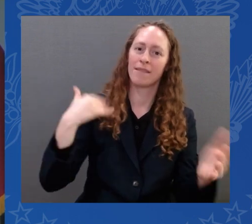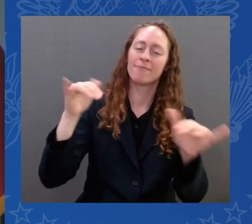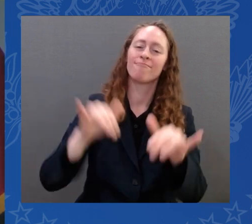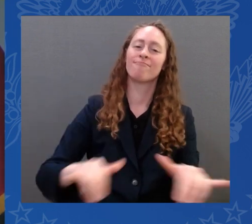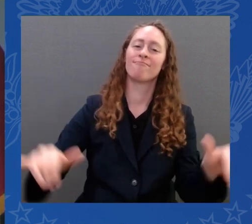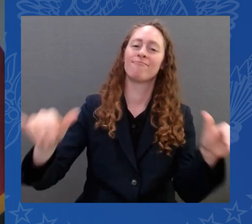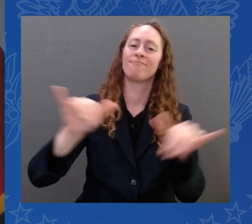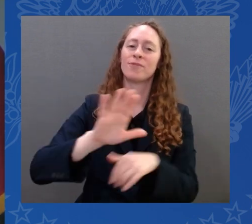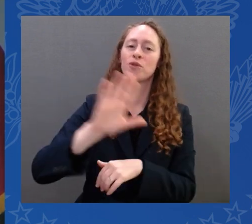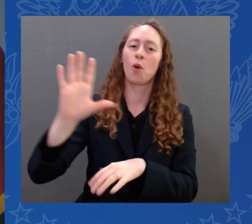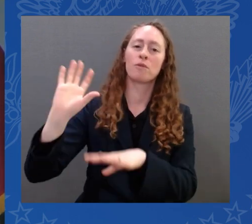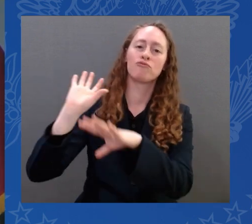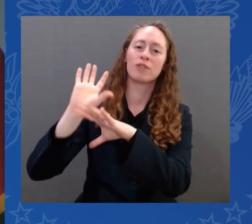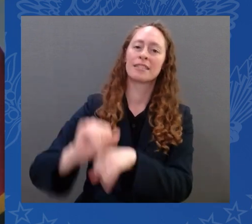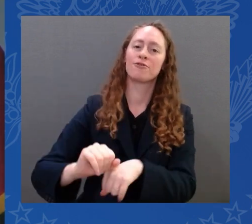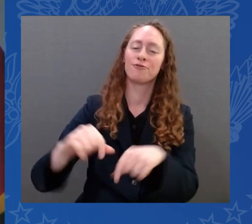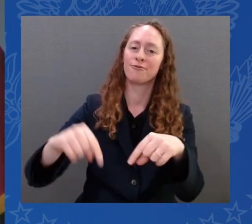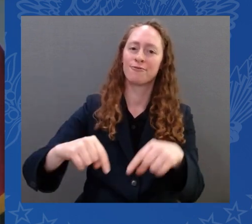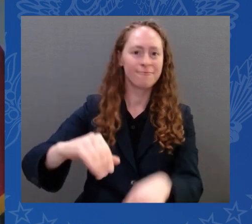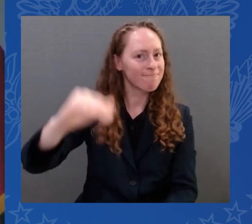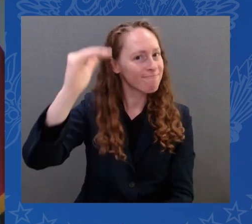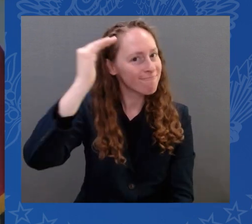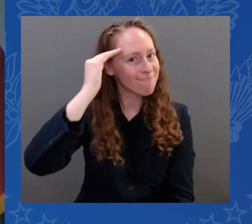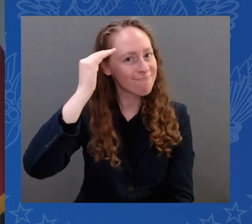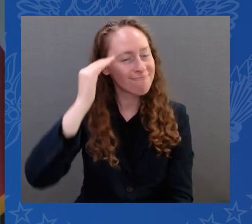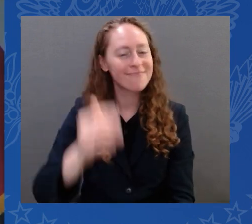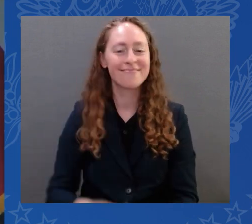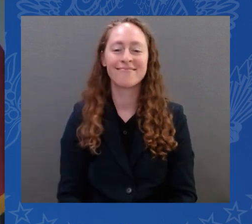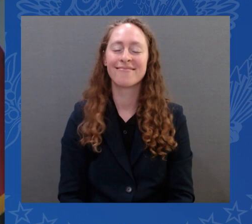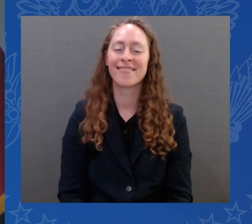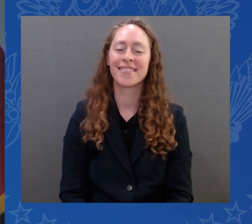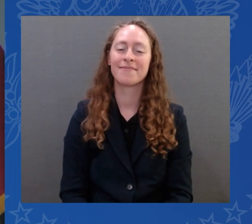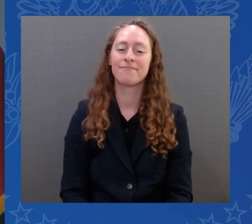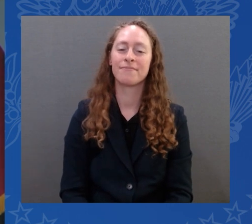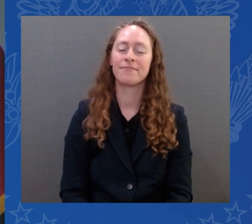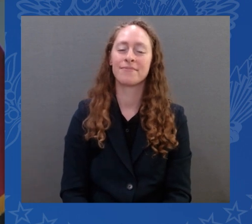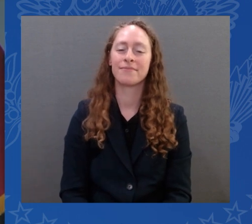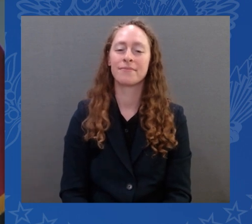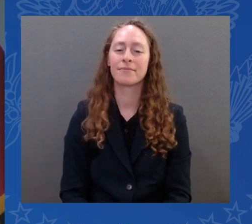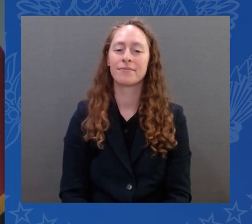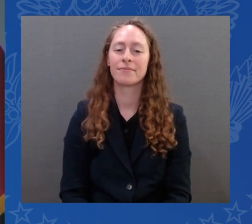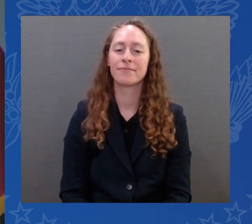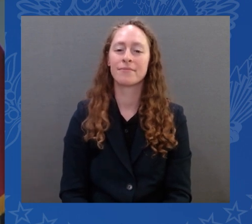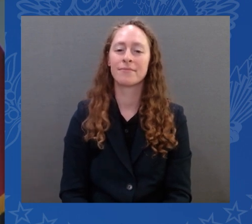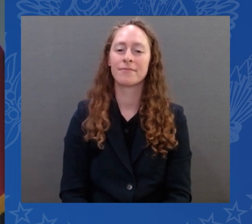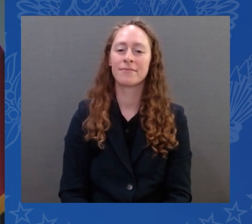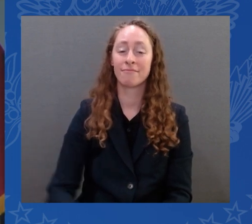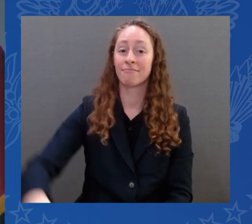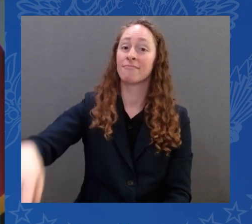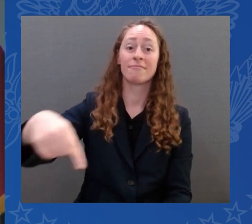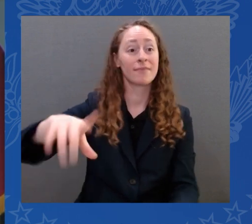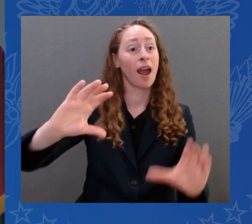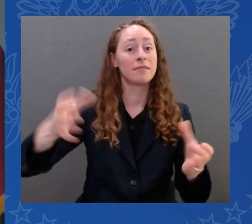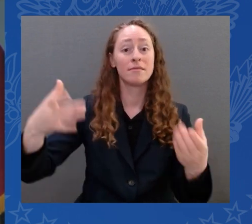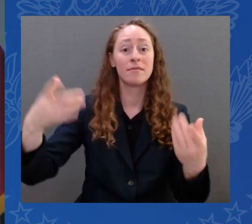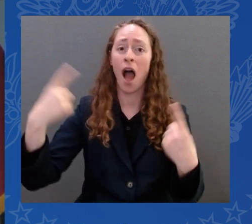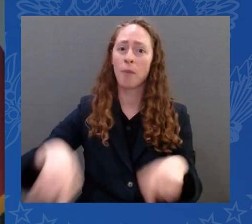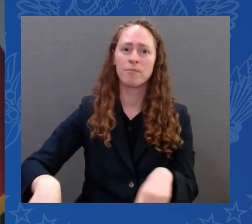This is also the class that also got rowdy during the Air Force week in plebe year, and they're still trying to clean the chocolate syrup